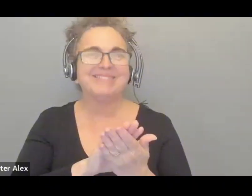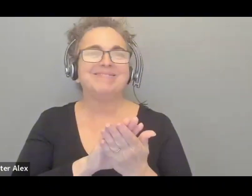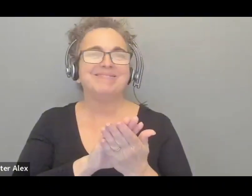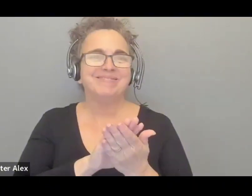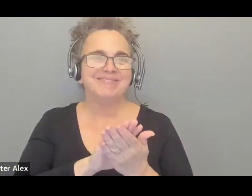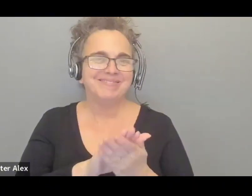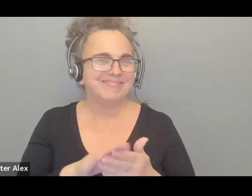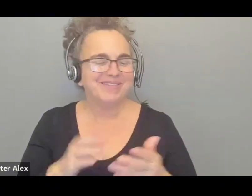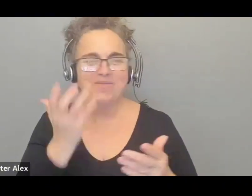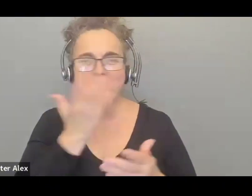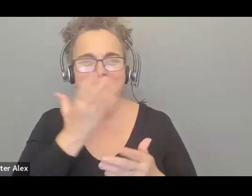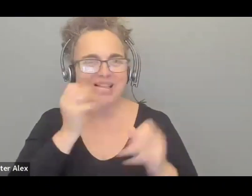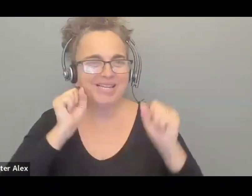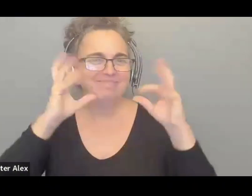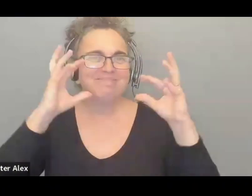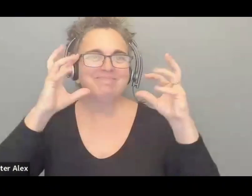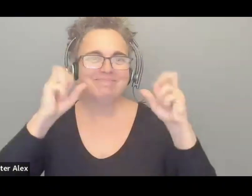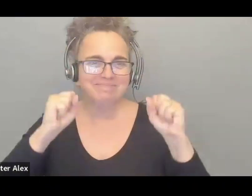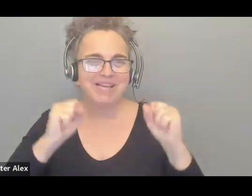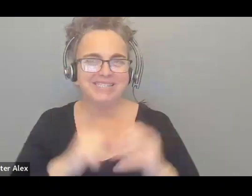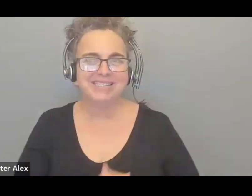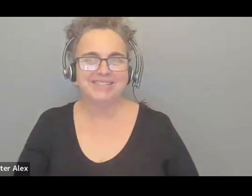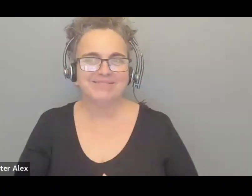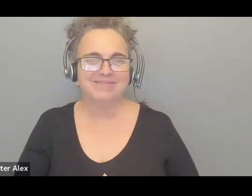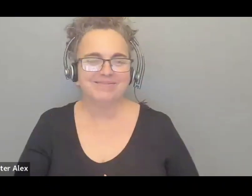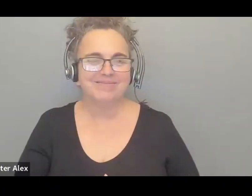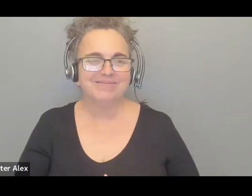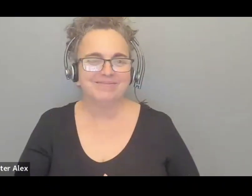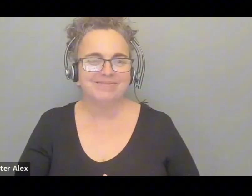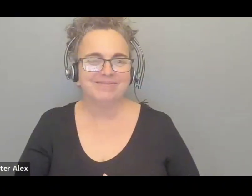Really amazing. I also want